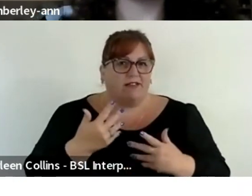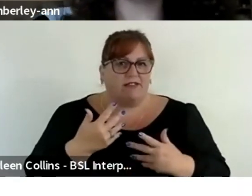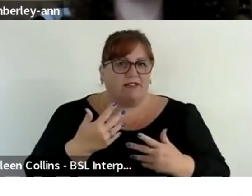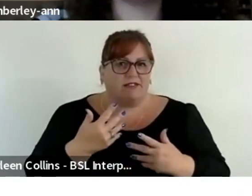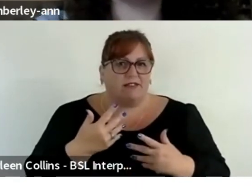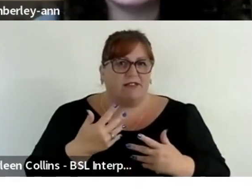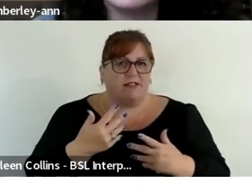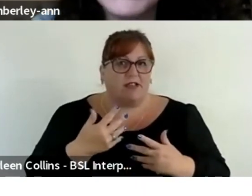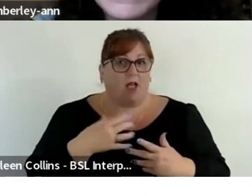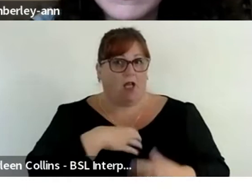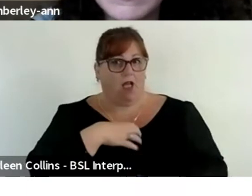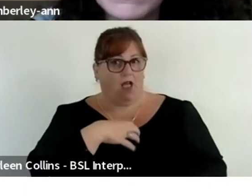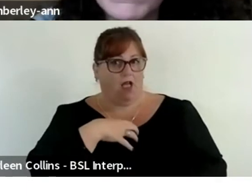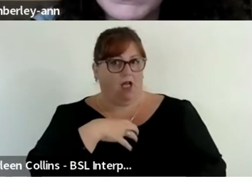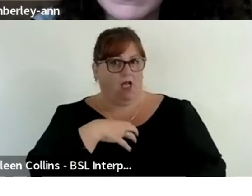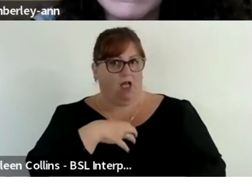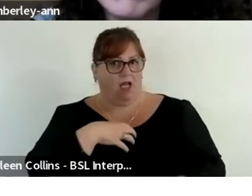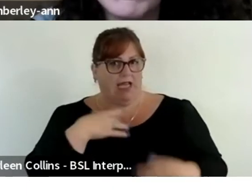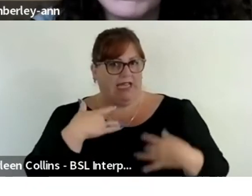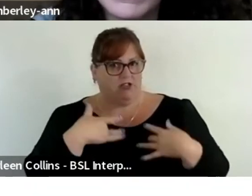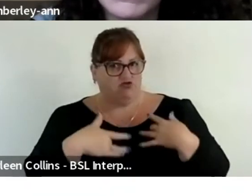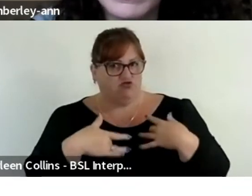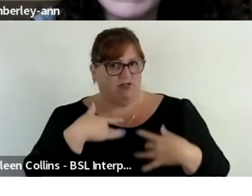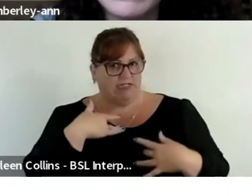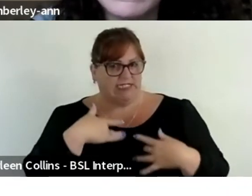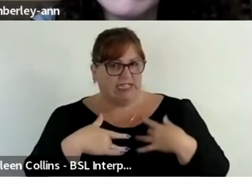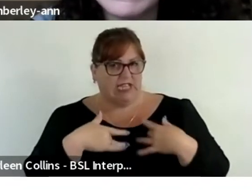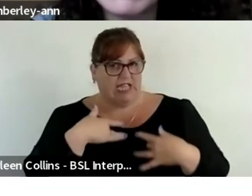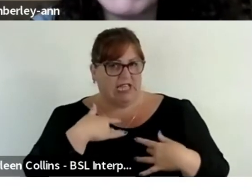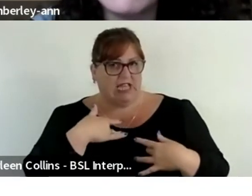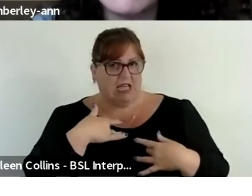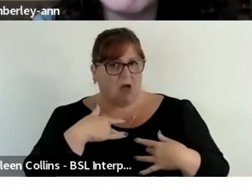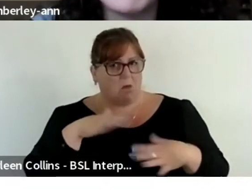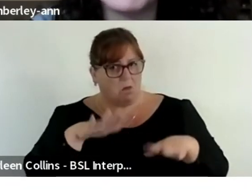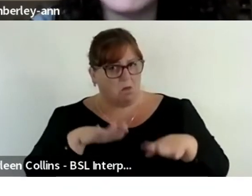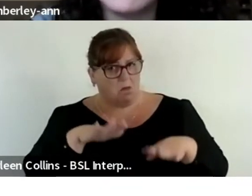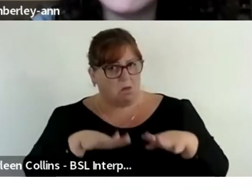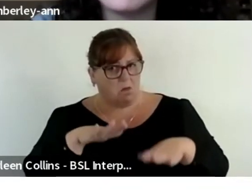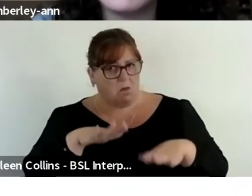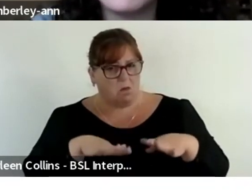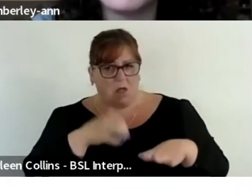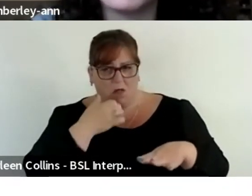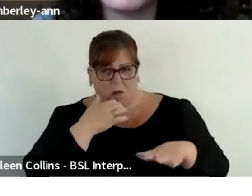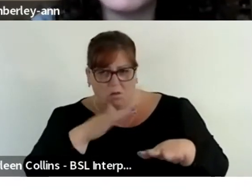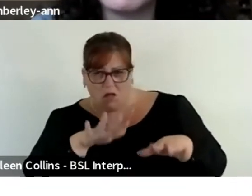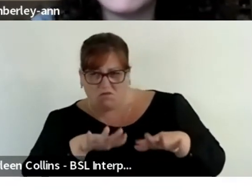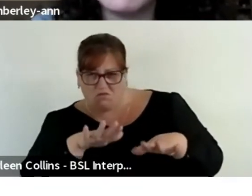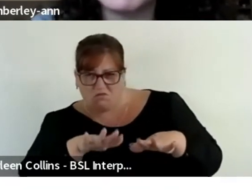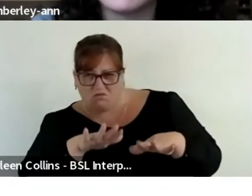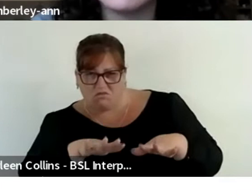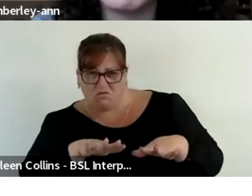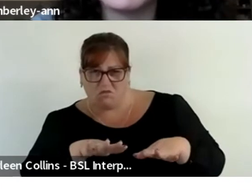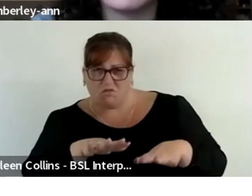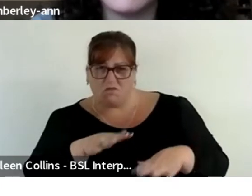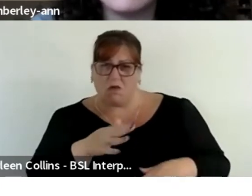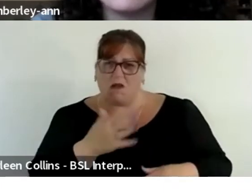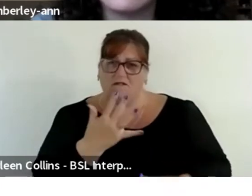Really interesting. We have quite an even split there between yes and no. So 58% of people said yes.